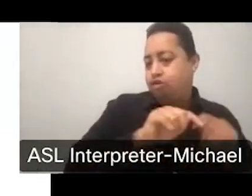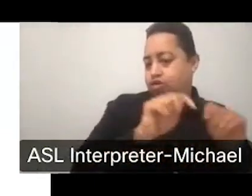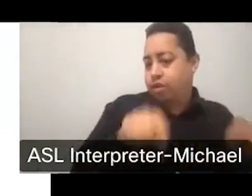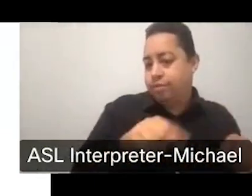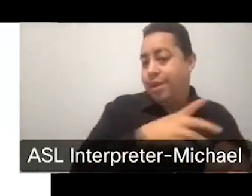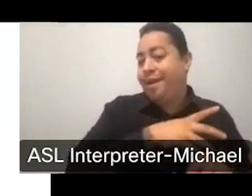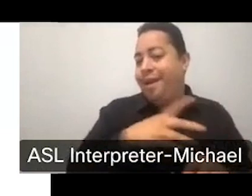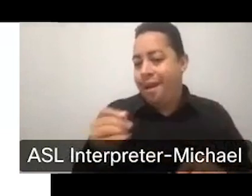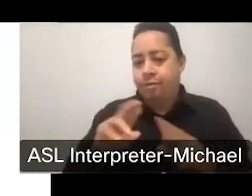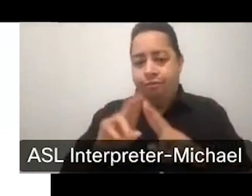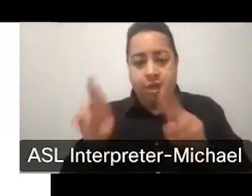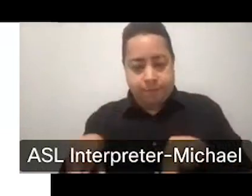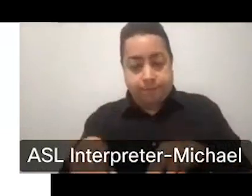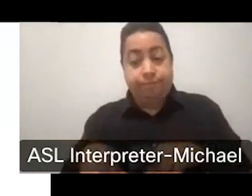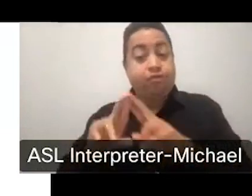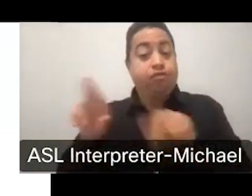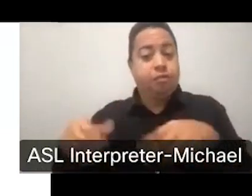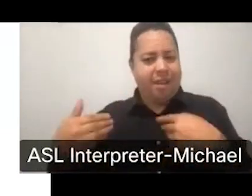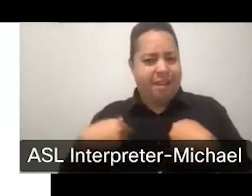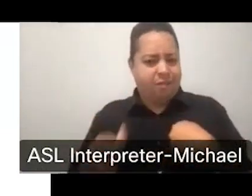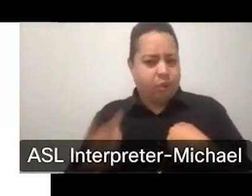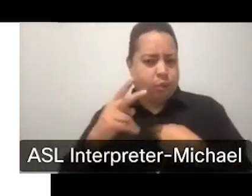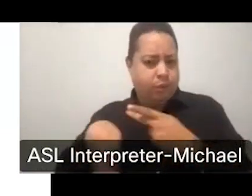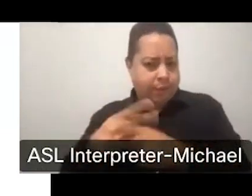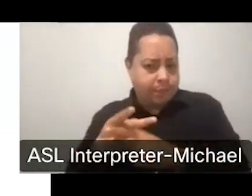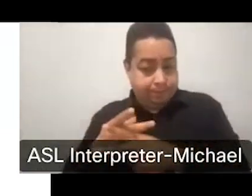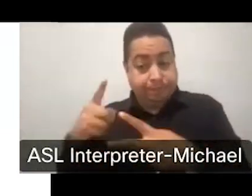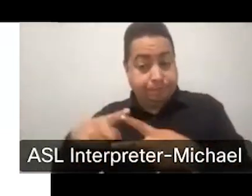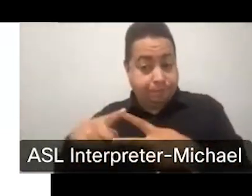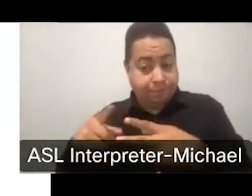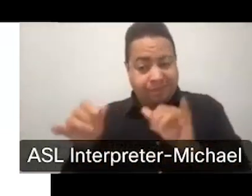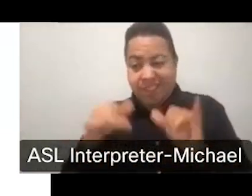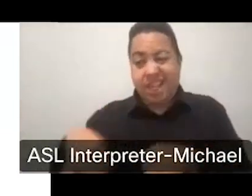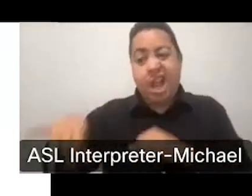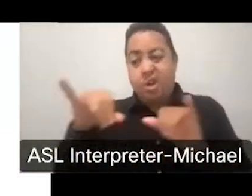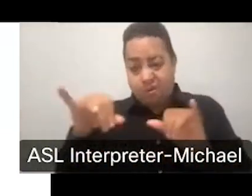There are two sorts of resumes that we accept, either a standard or federal resume.